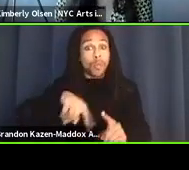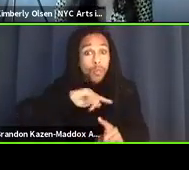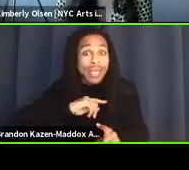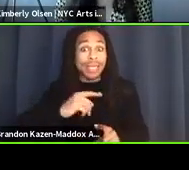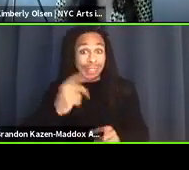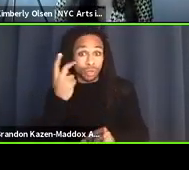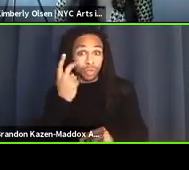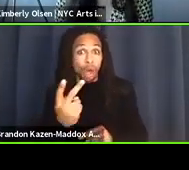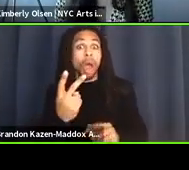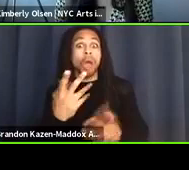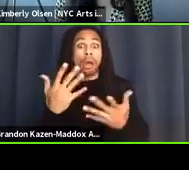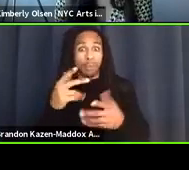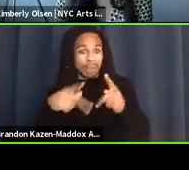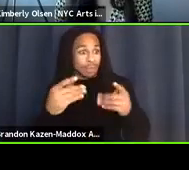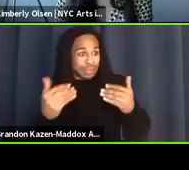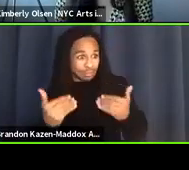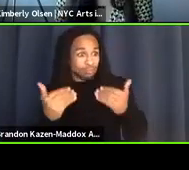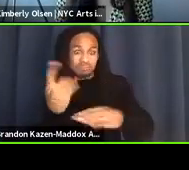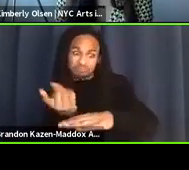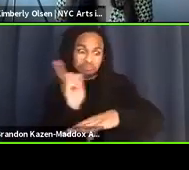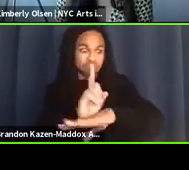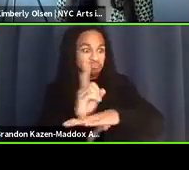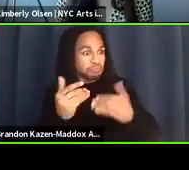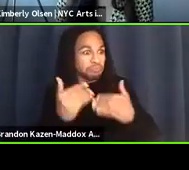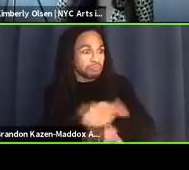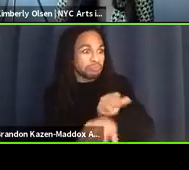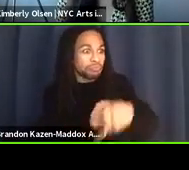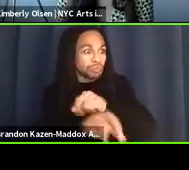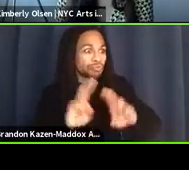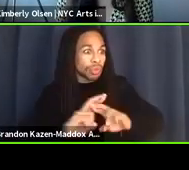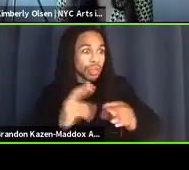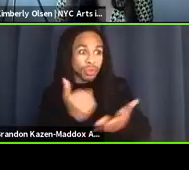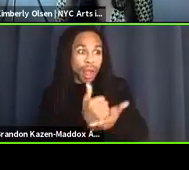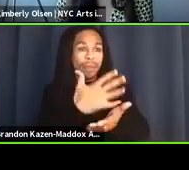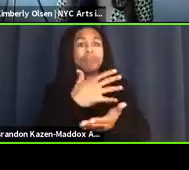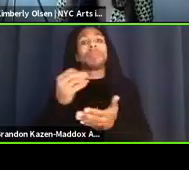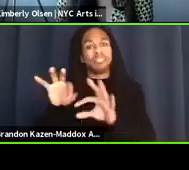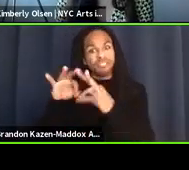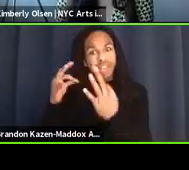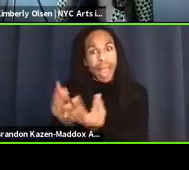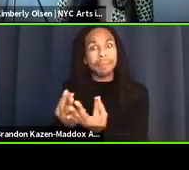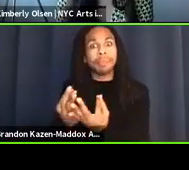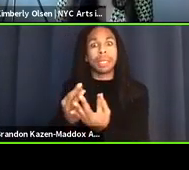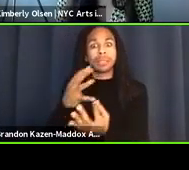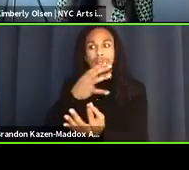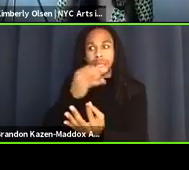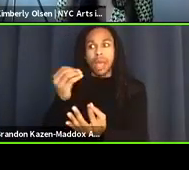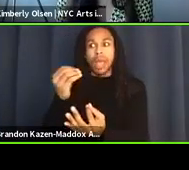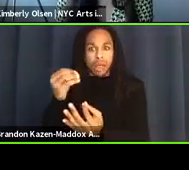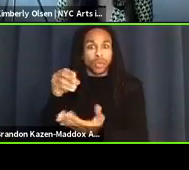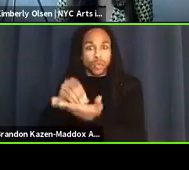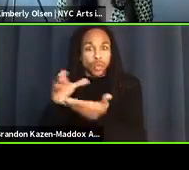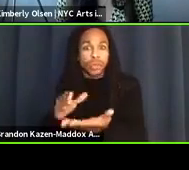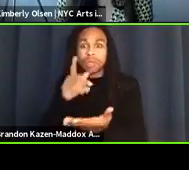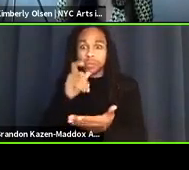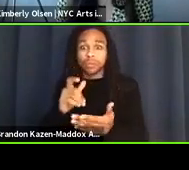forward ready to create programming and content to continue what teams is like, there is no